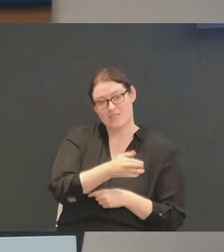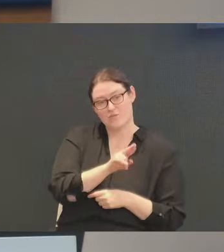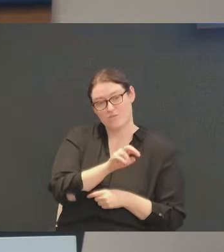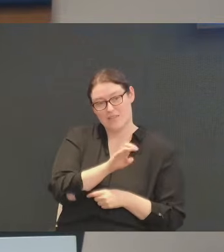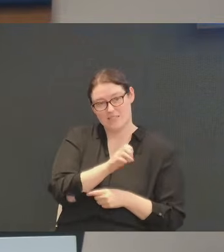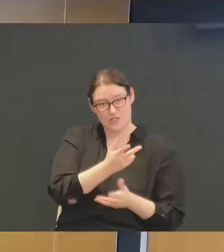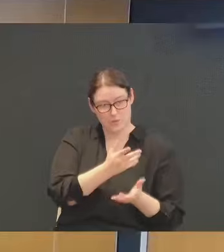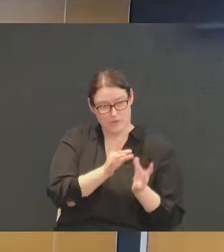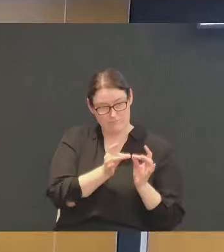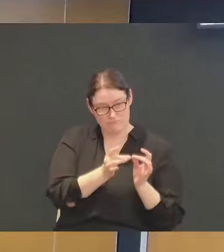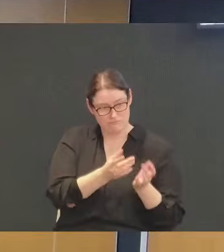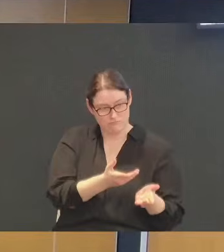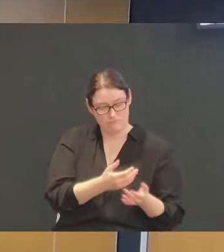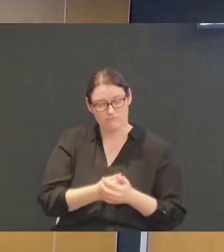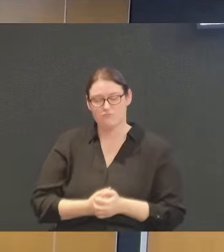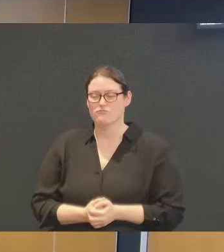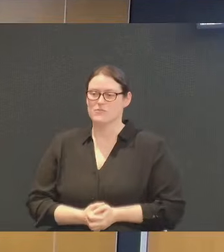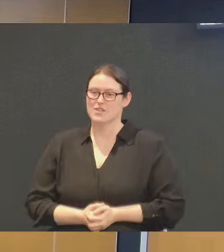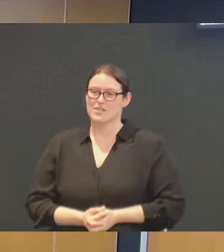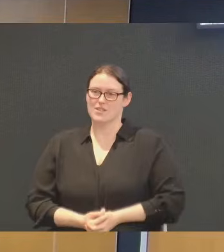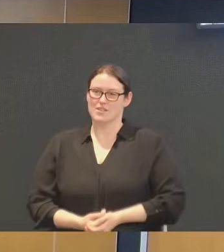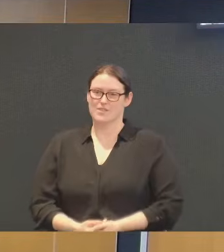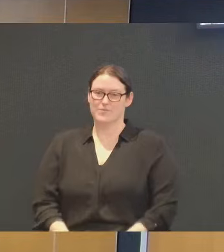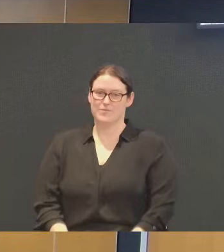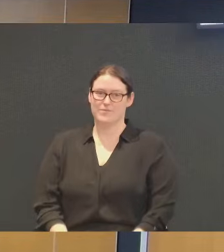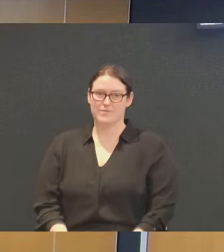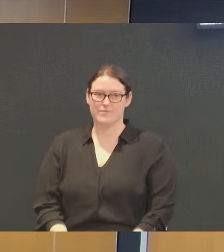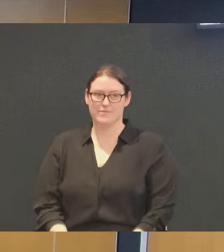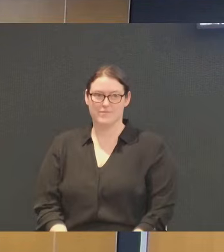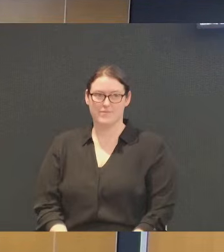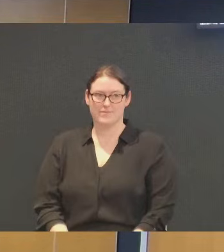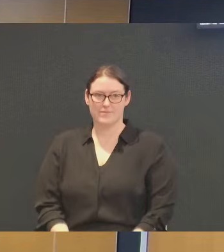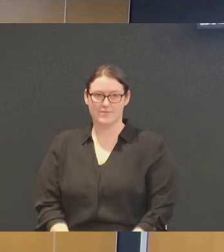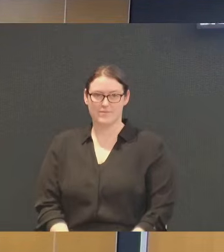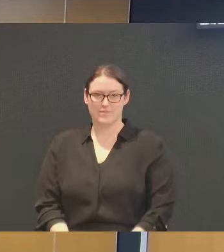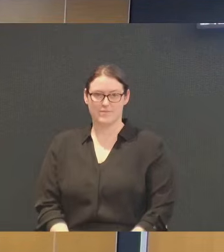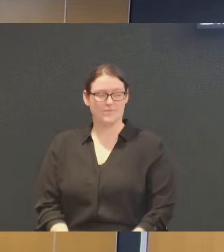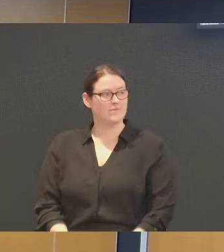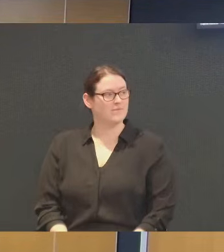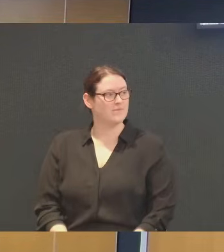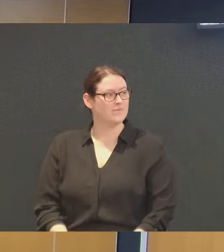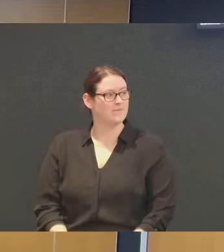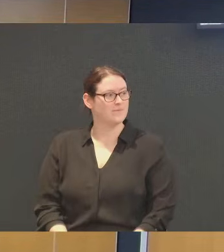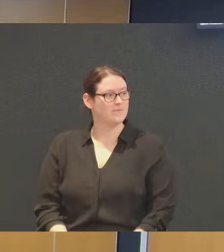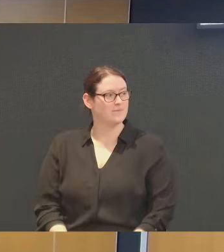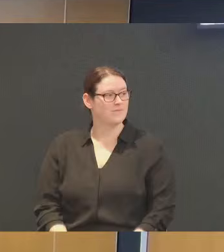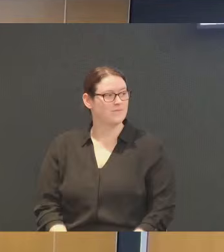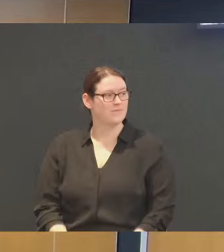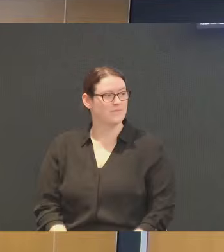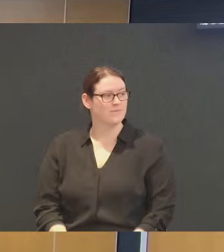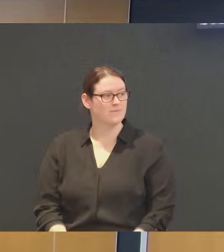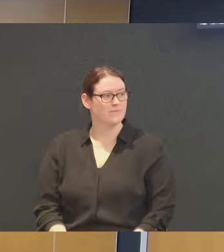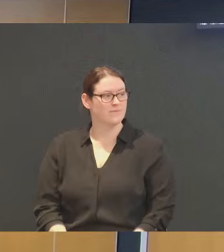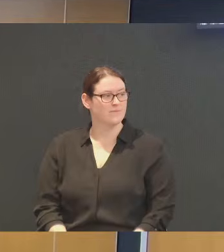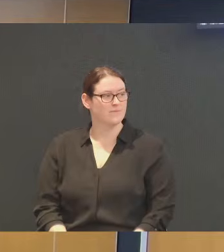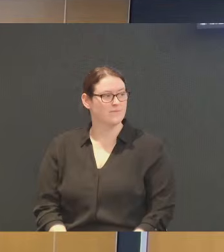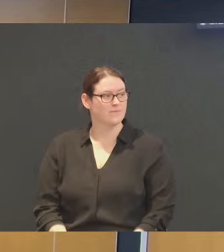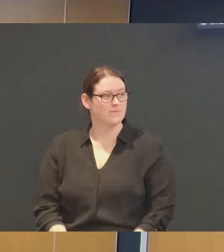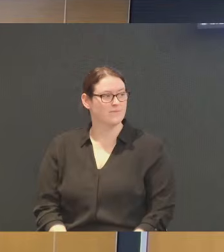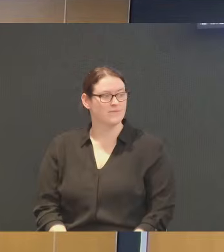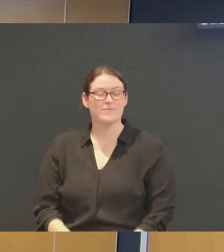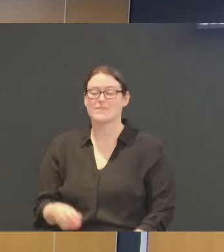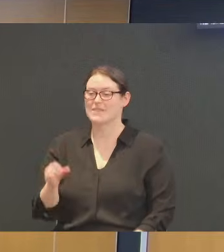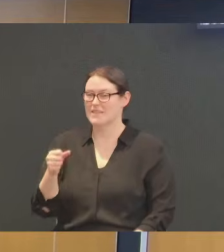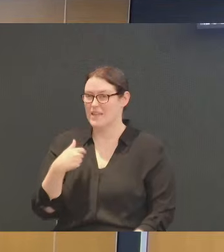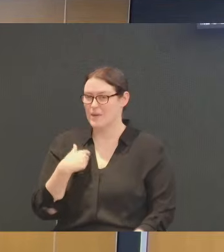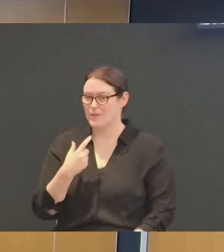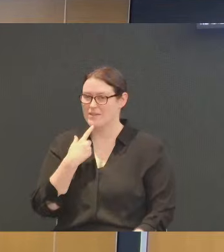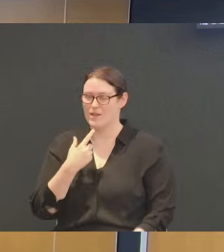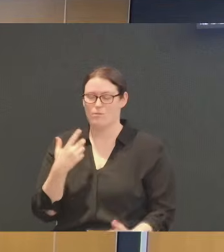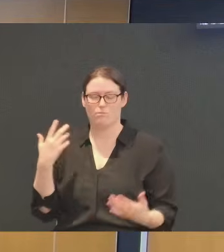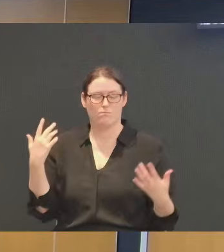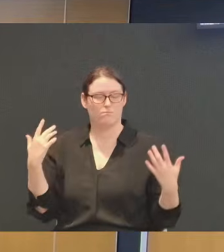would you like to say a couple words in a minute? Just want to say remarkable.